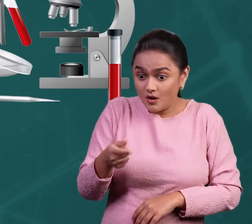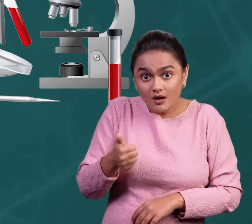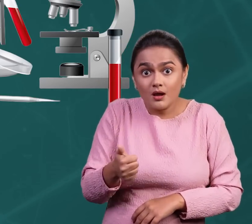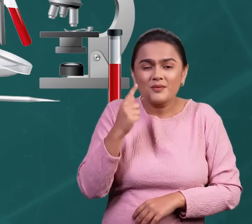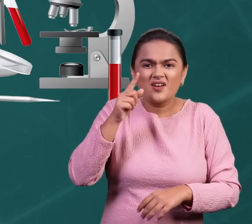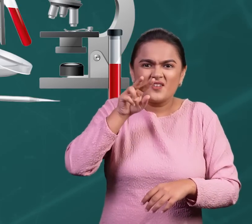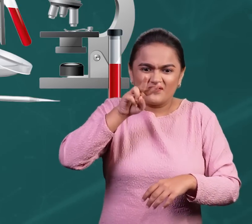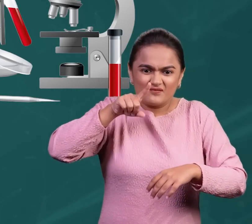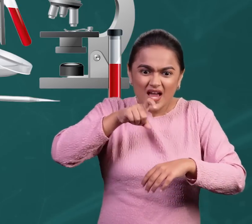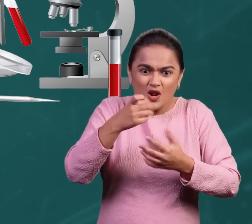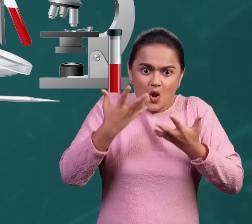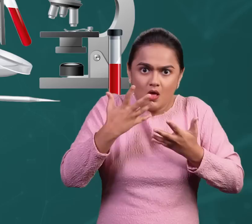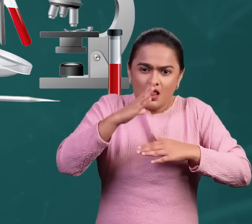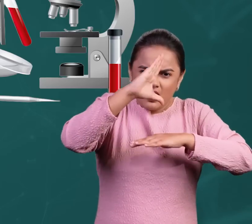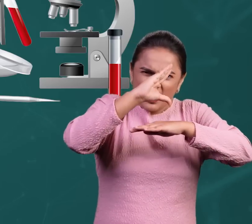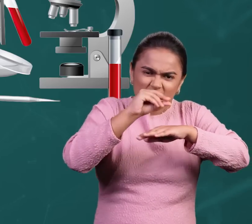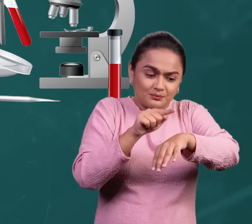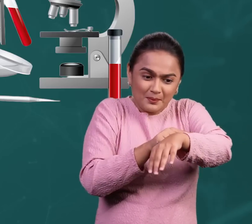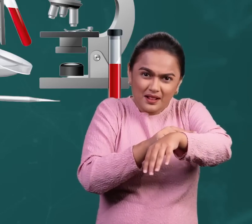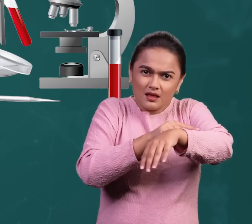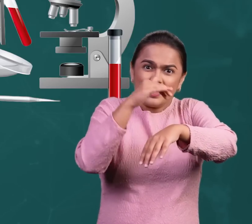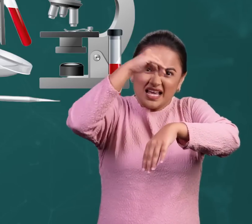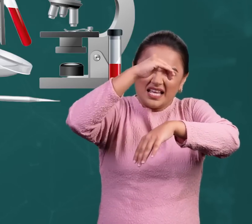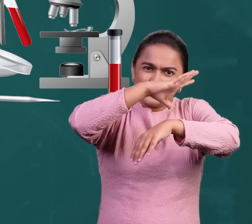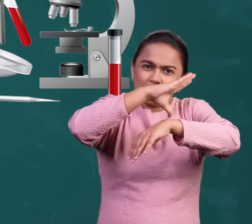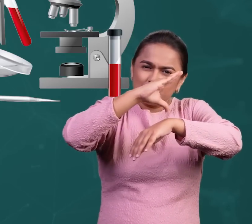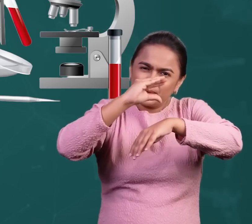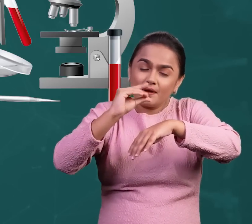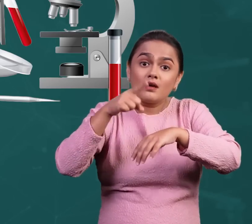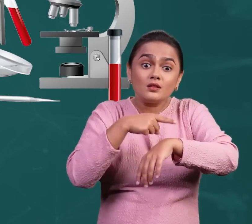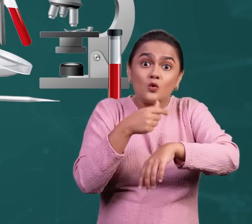As the viral load decreases, the blood becomes purified,